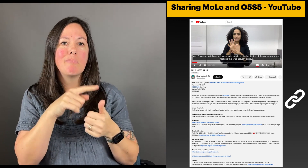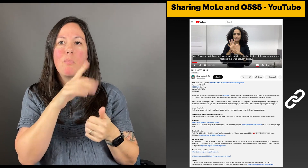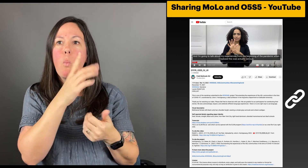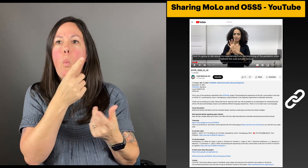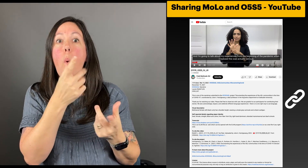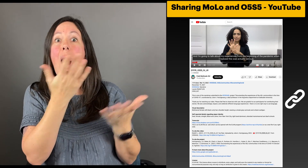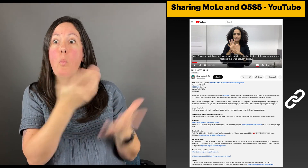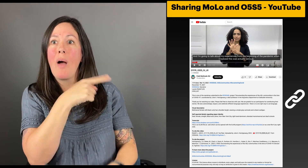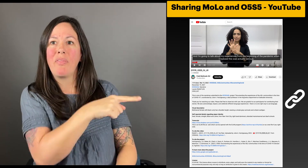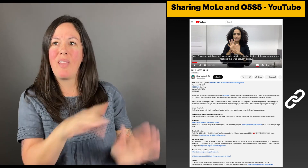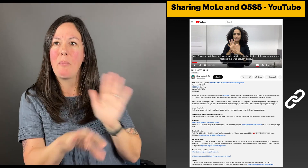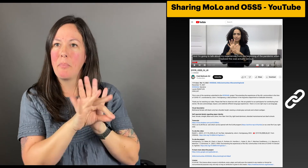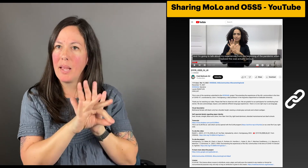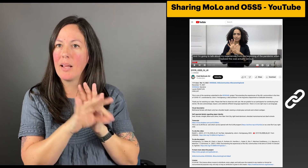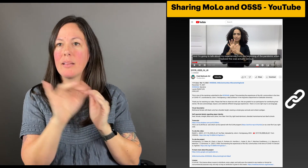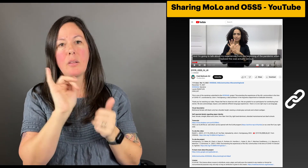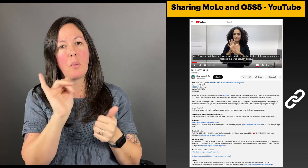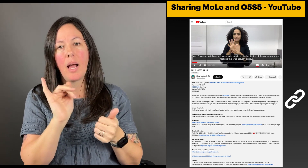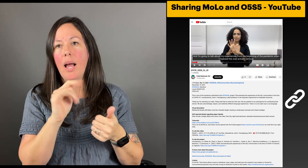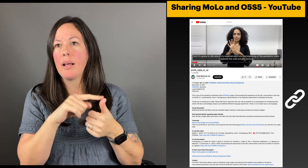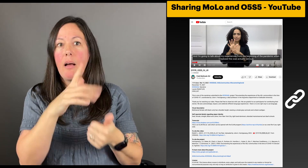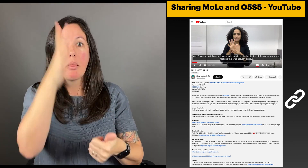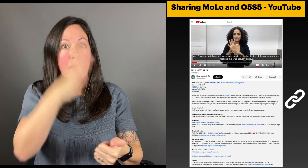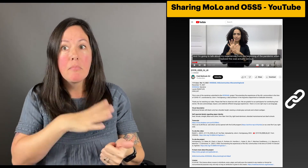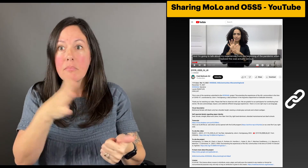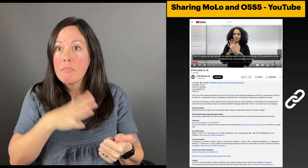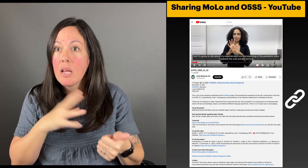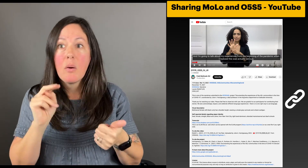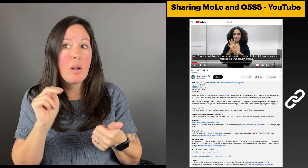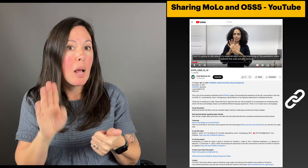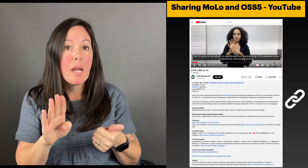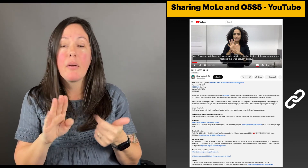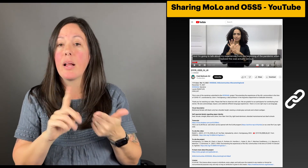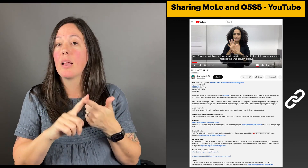name who is the the lead author as the